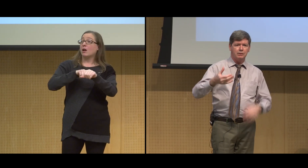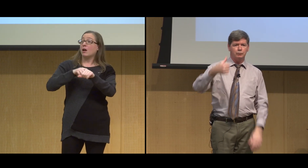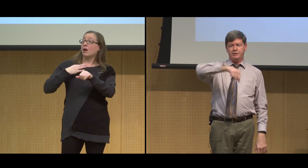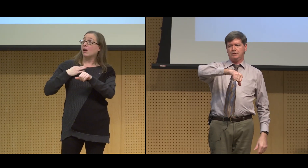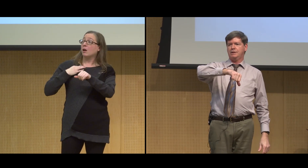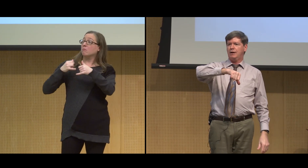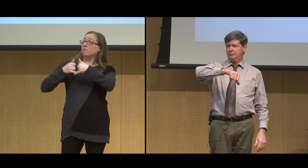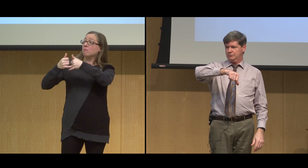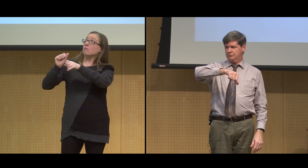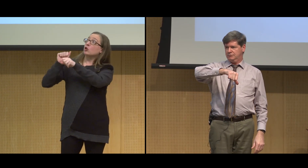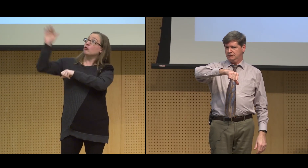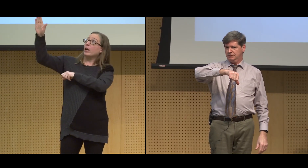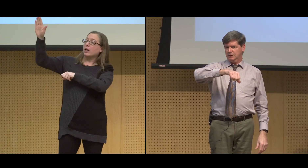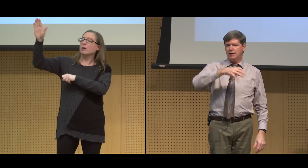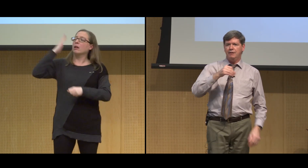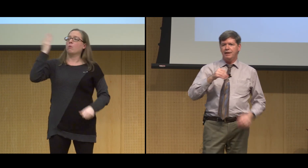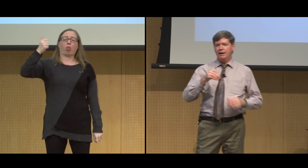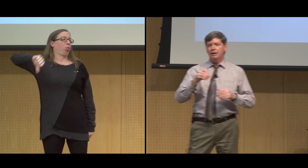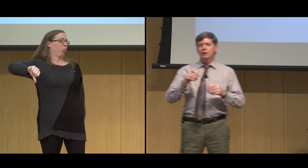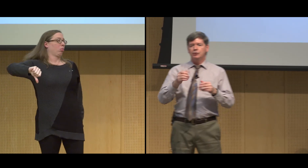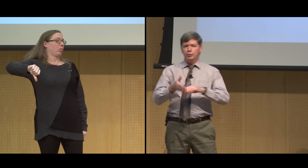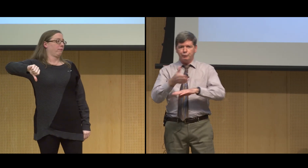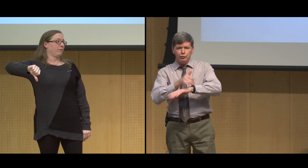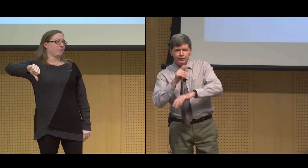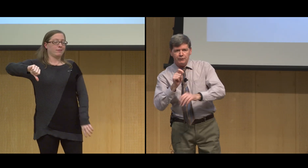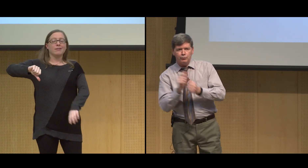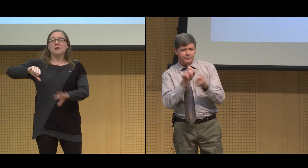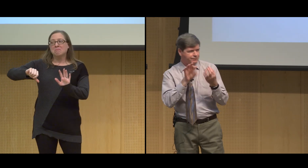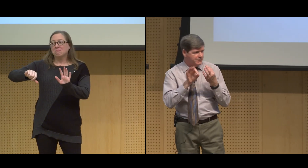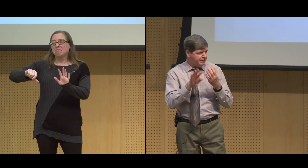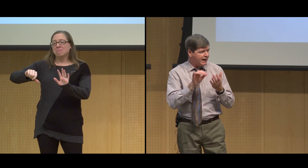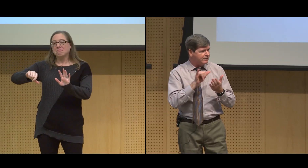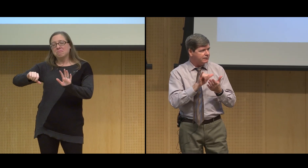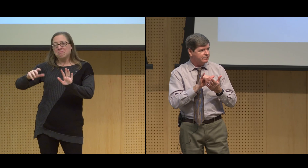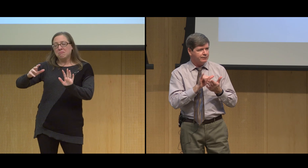will be turned down and that you improve it with the feedback